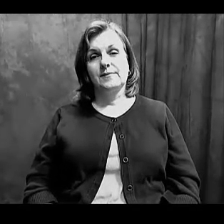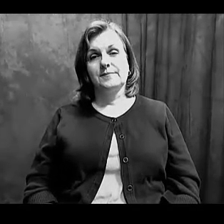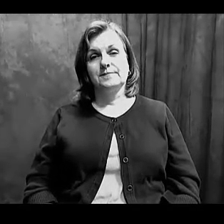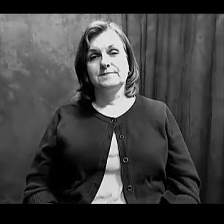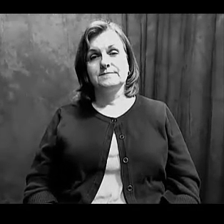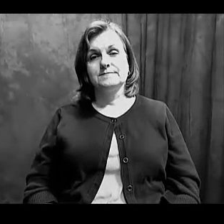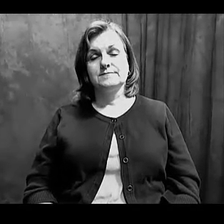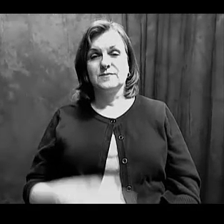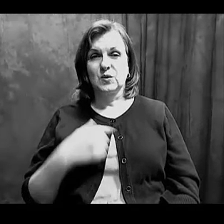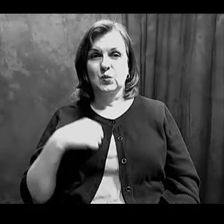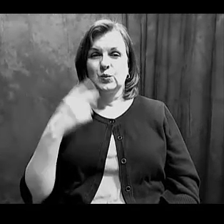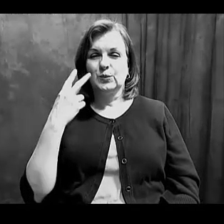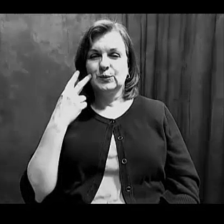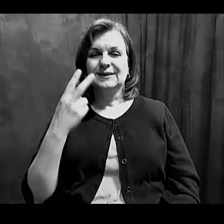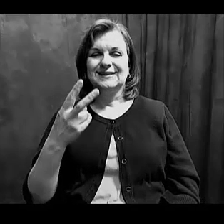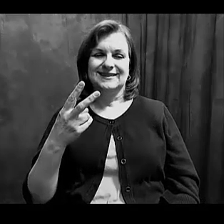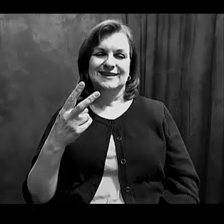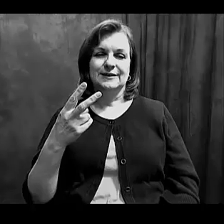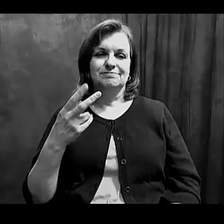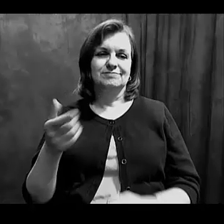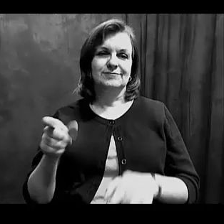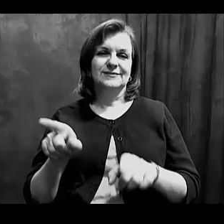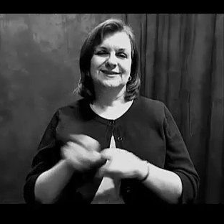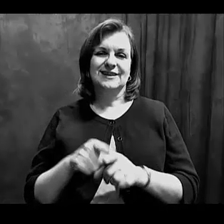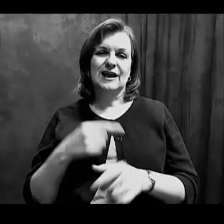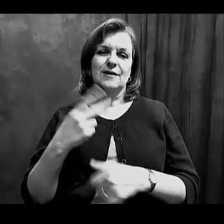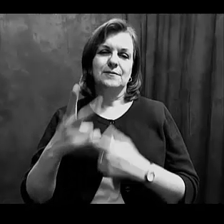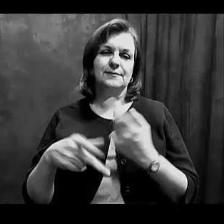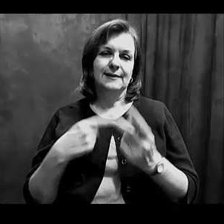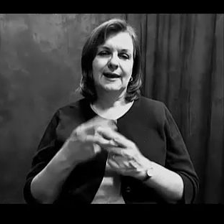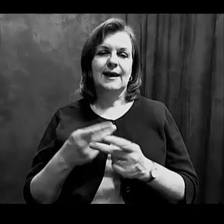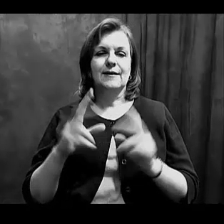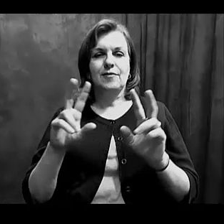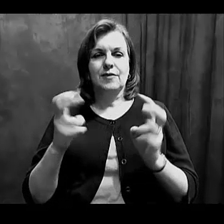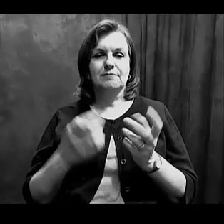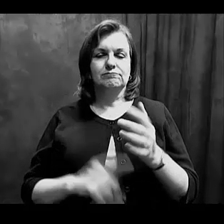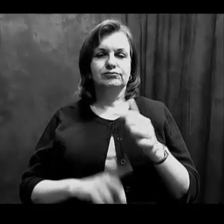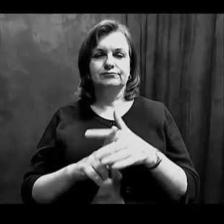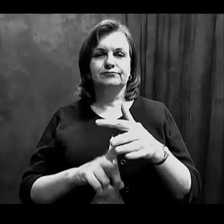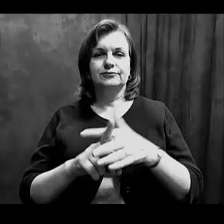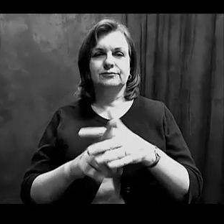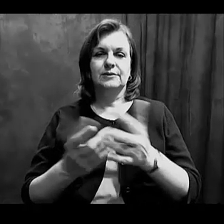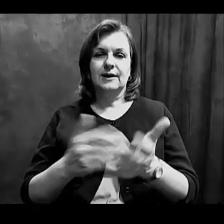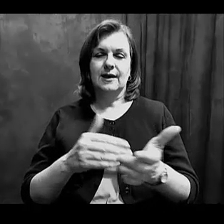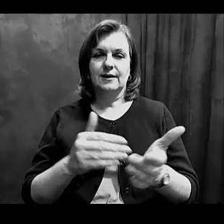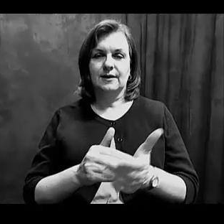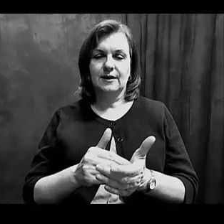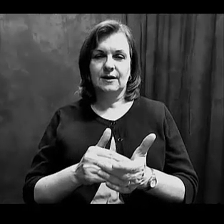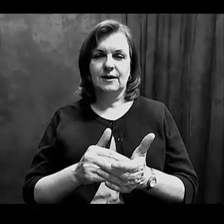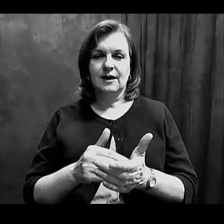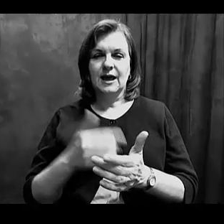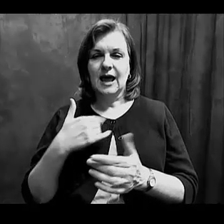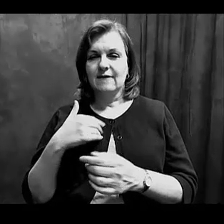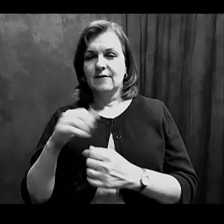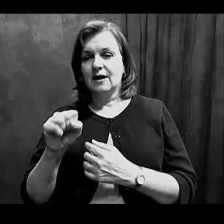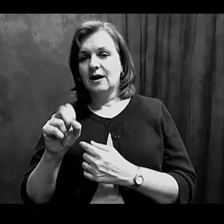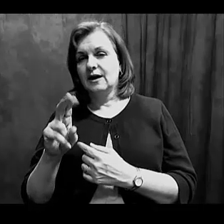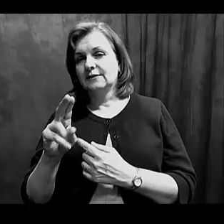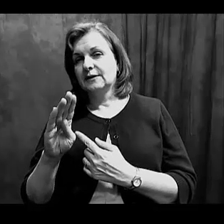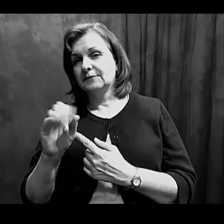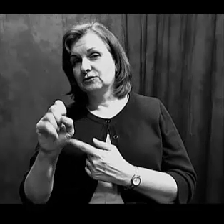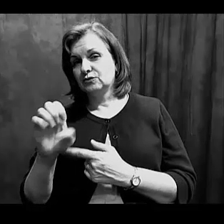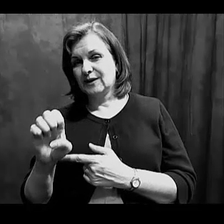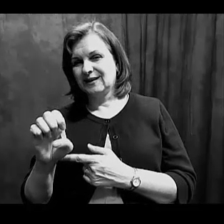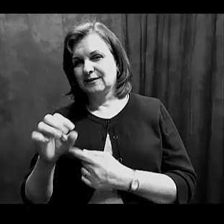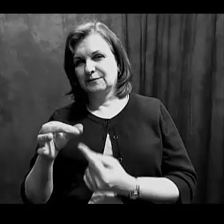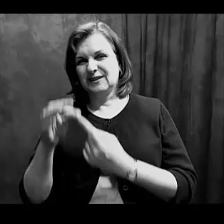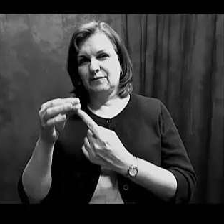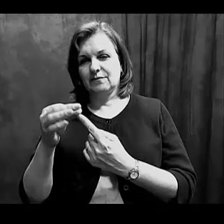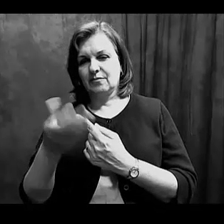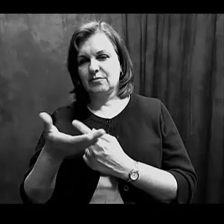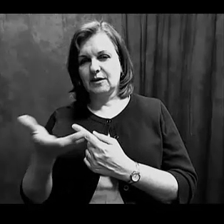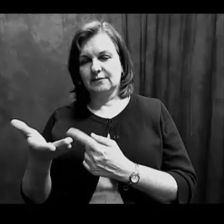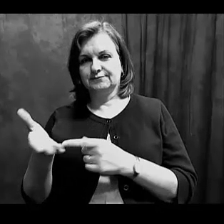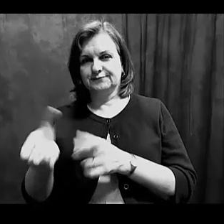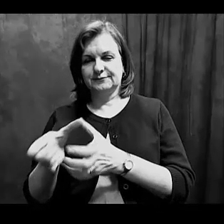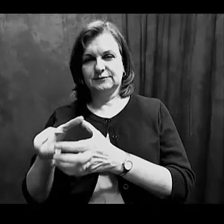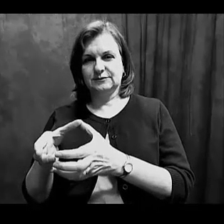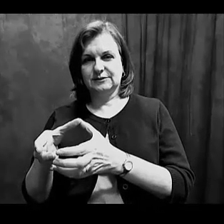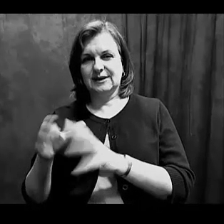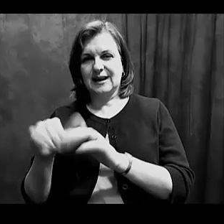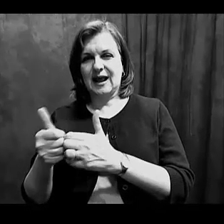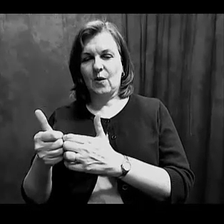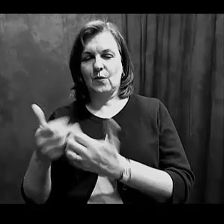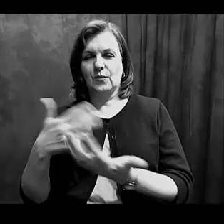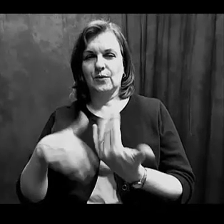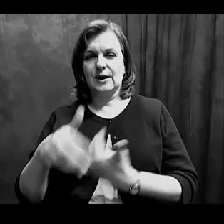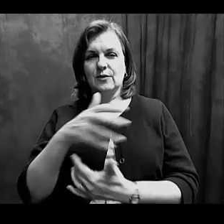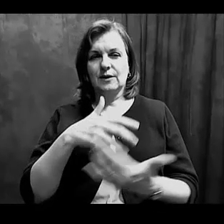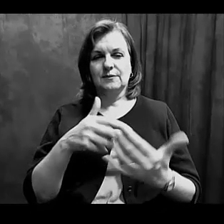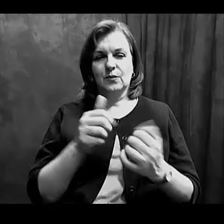so we'll keep seeing this repeating theme of interactions between particular substrates